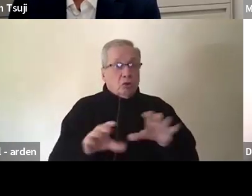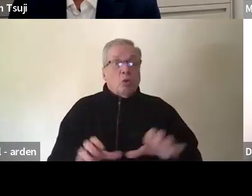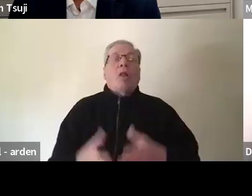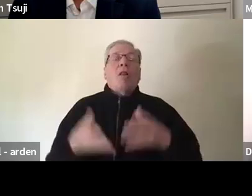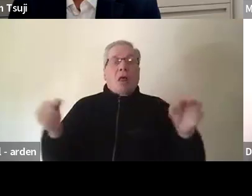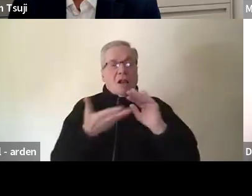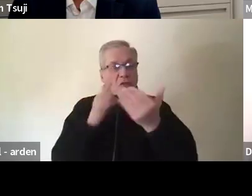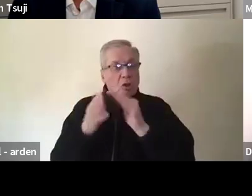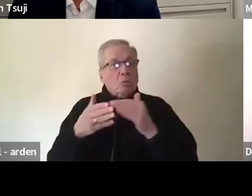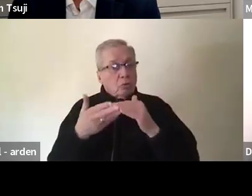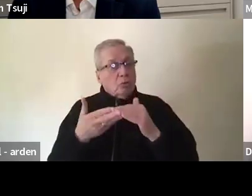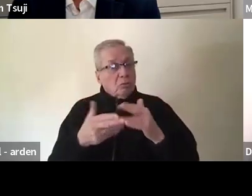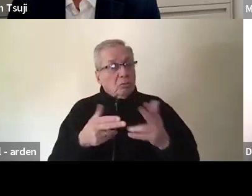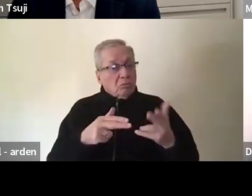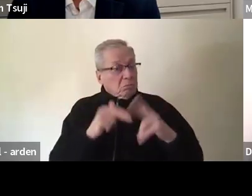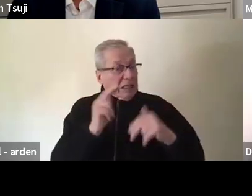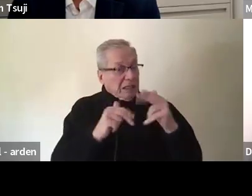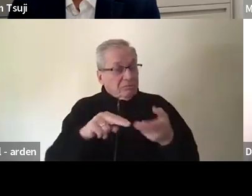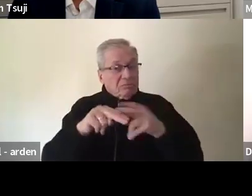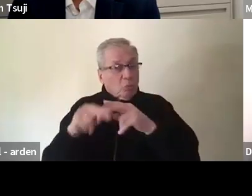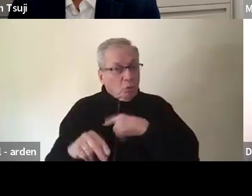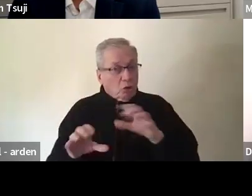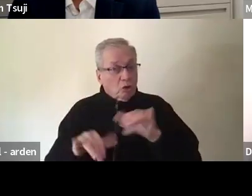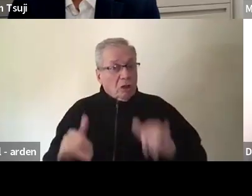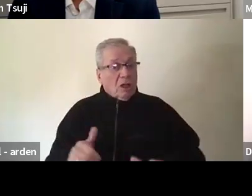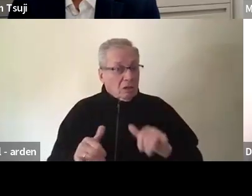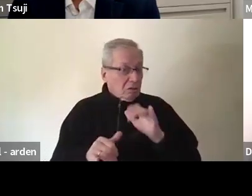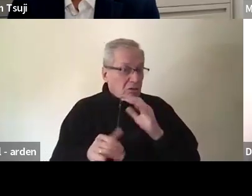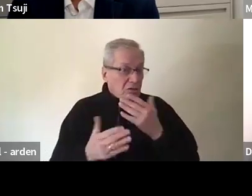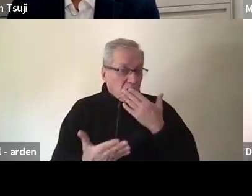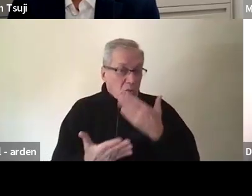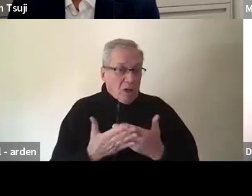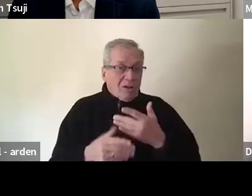That has worked really well. We can't do that with future S-STEM proposals so we